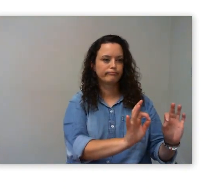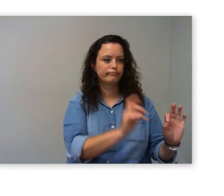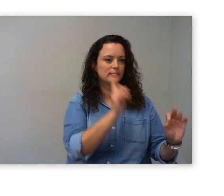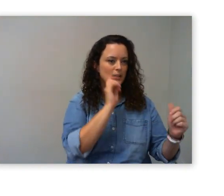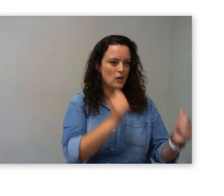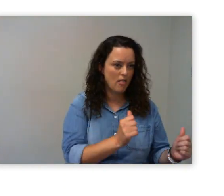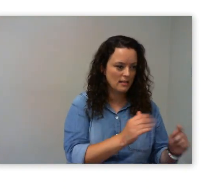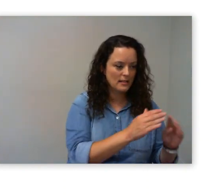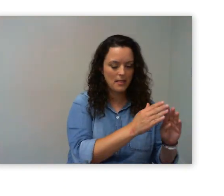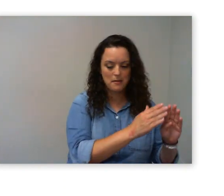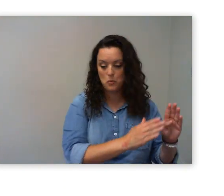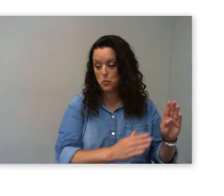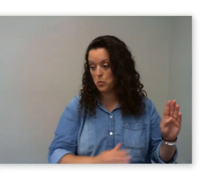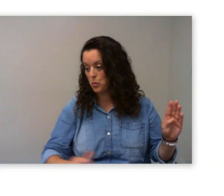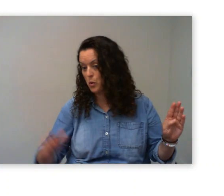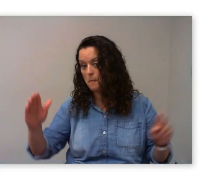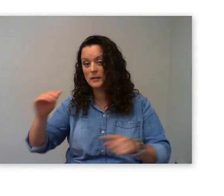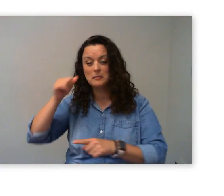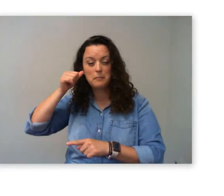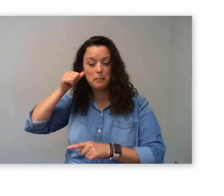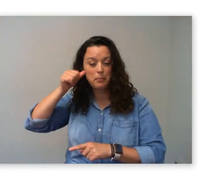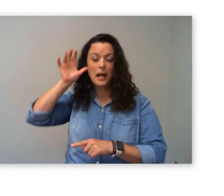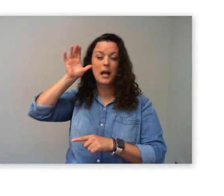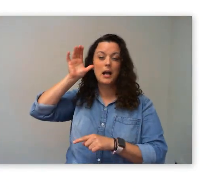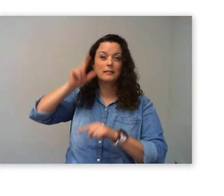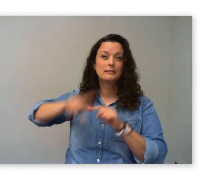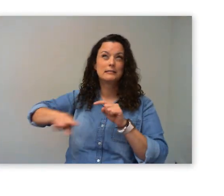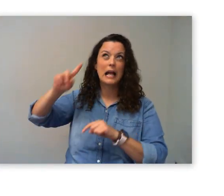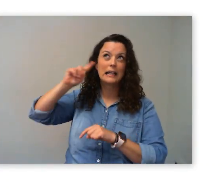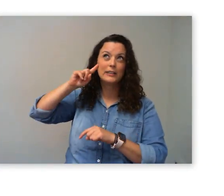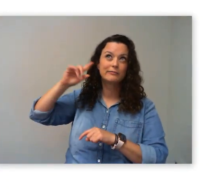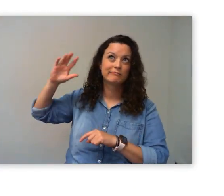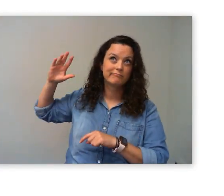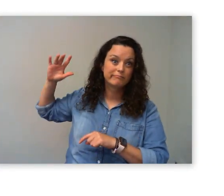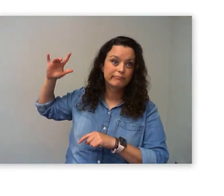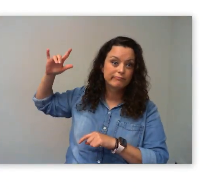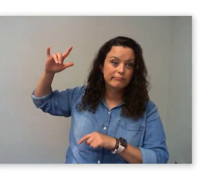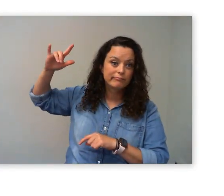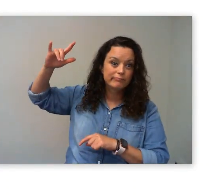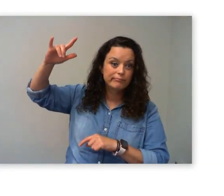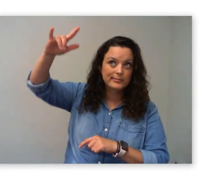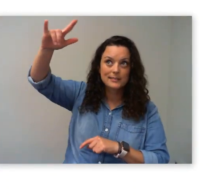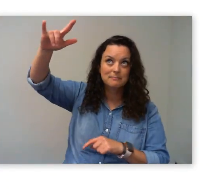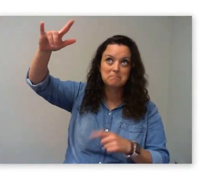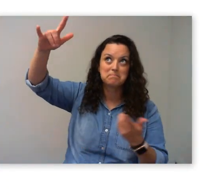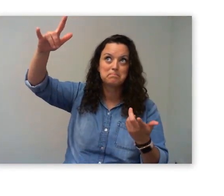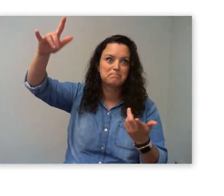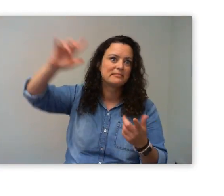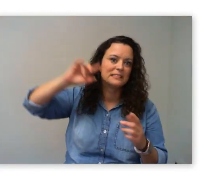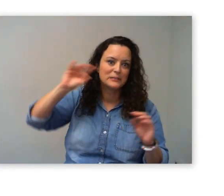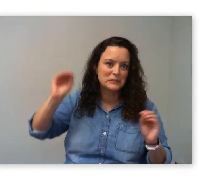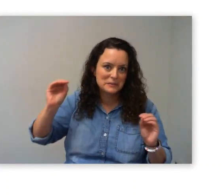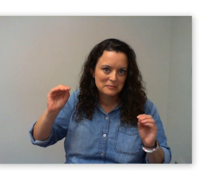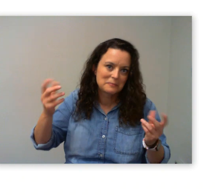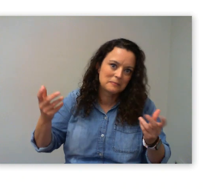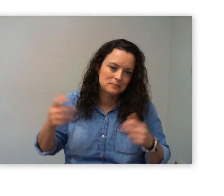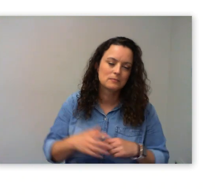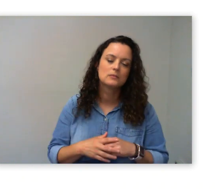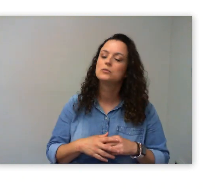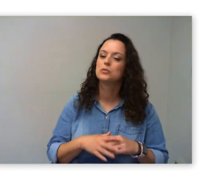have some people that are profound and couldn't hear a jet engine um so that's you know when